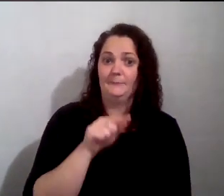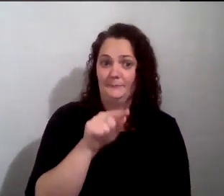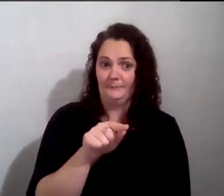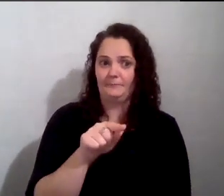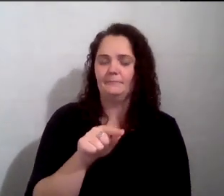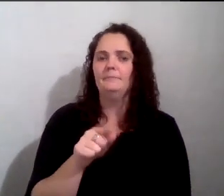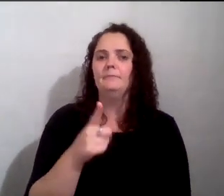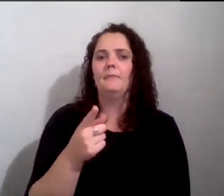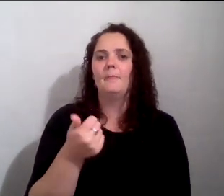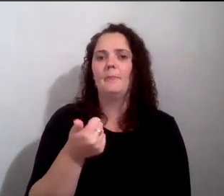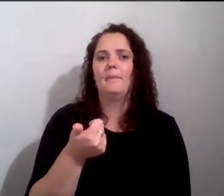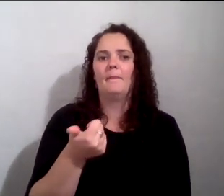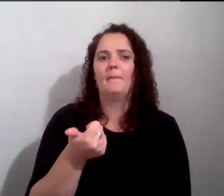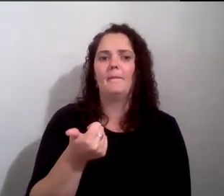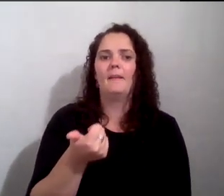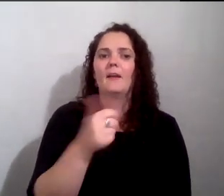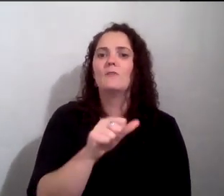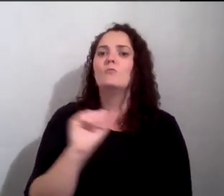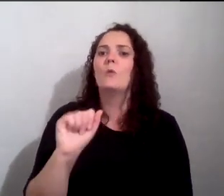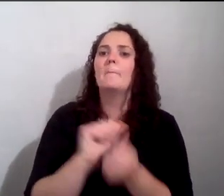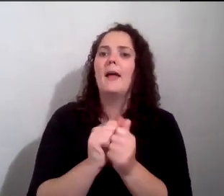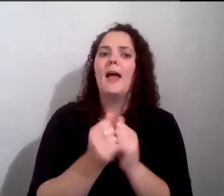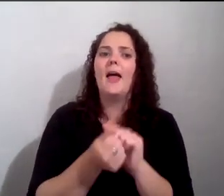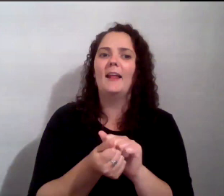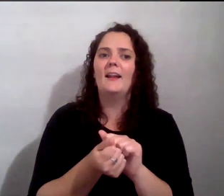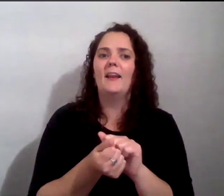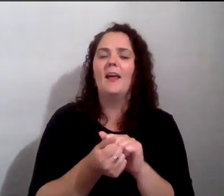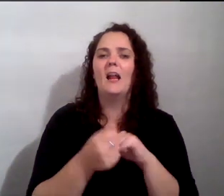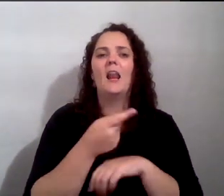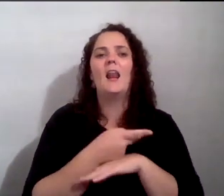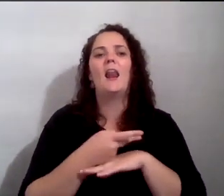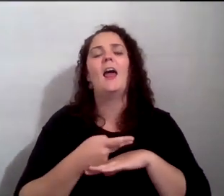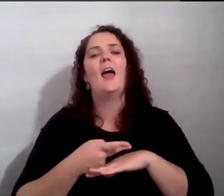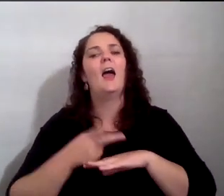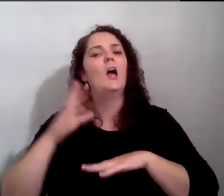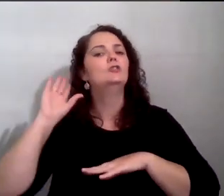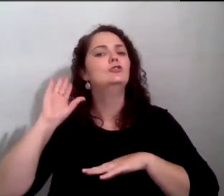in the middle right? Yeah and there's your partner at the time, you know